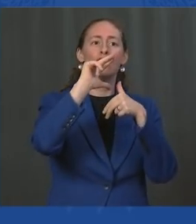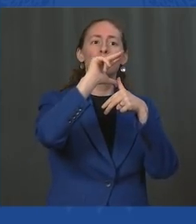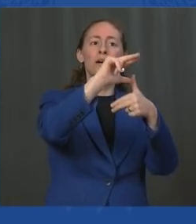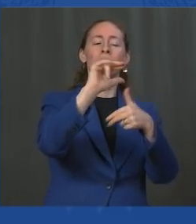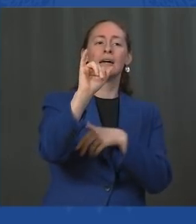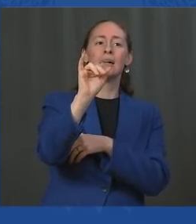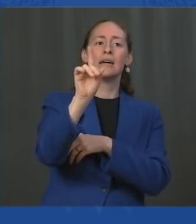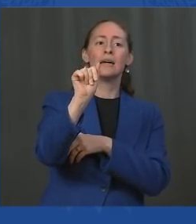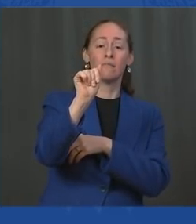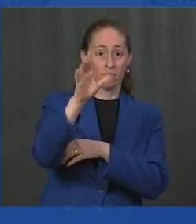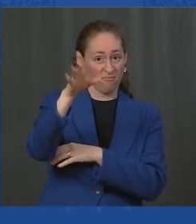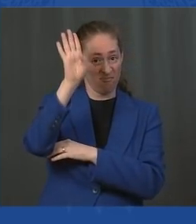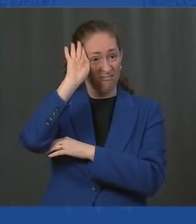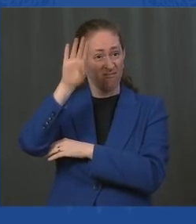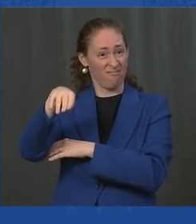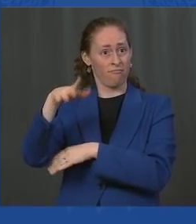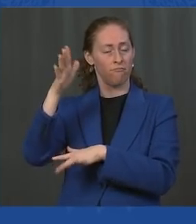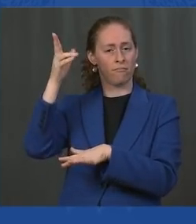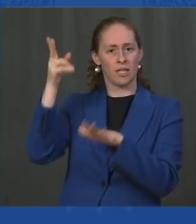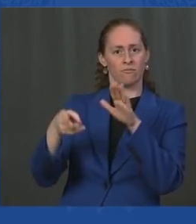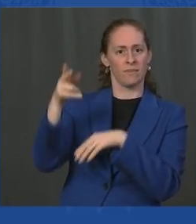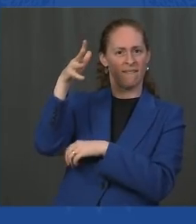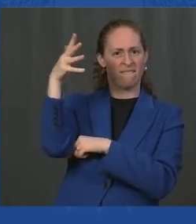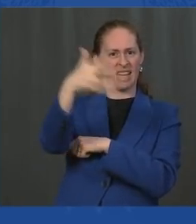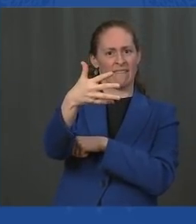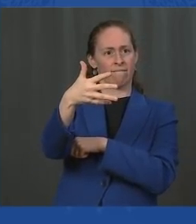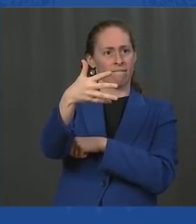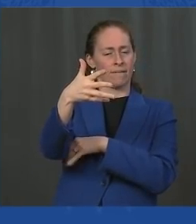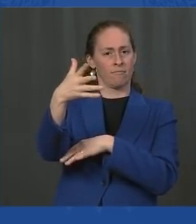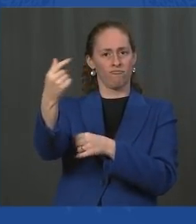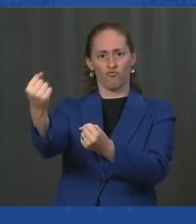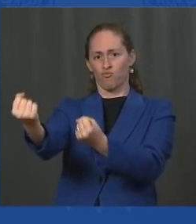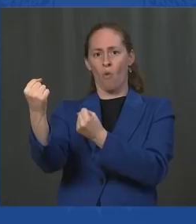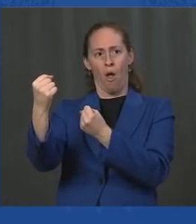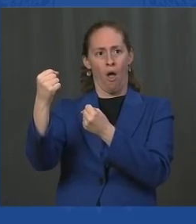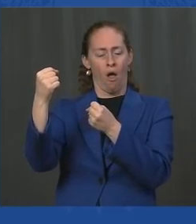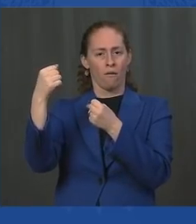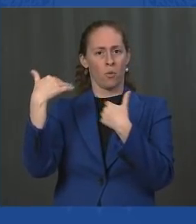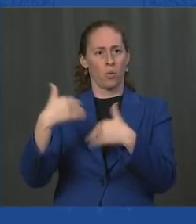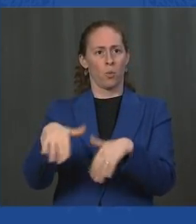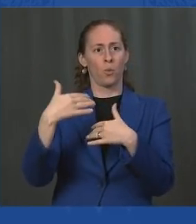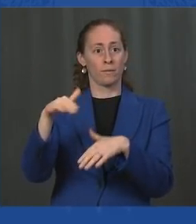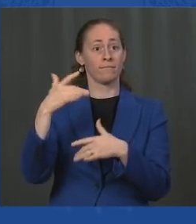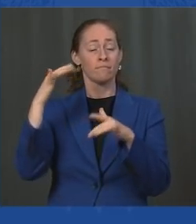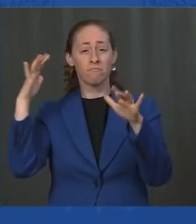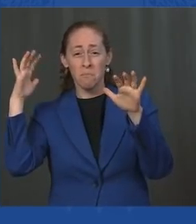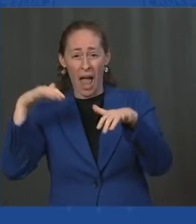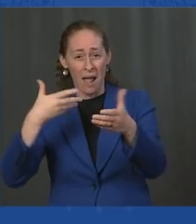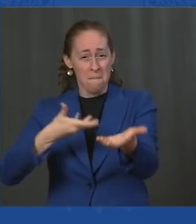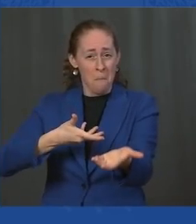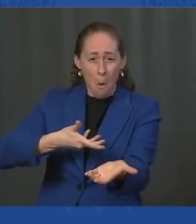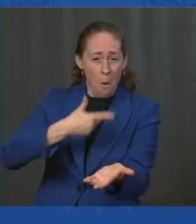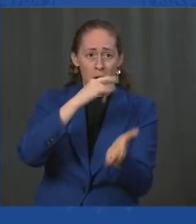Record rain fell on these states. New York recorded more rain yesterday -- the first day of September --